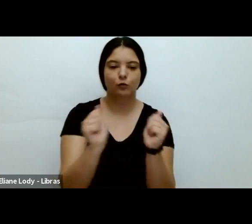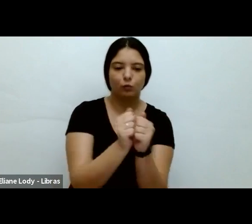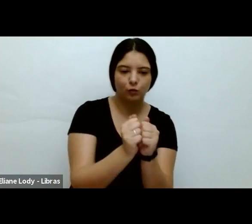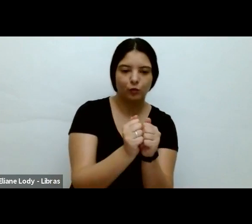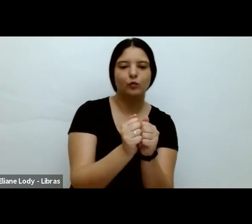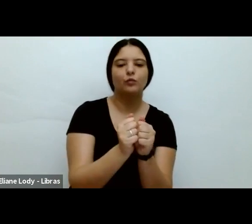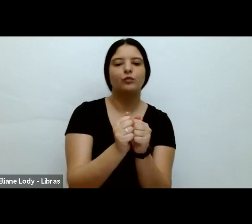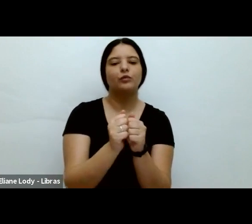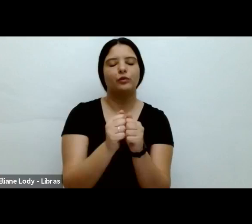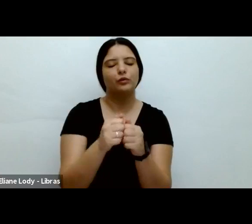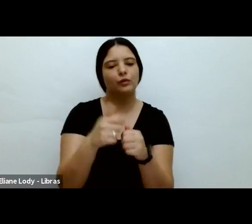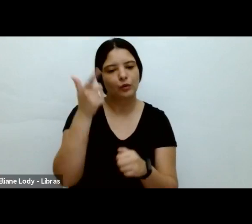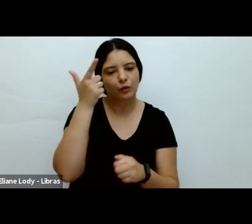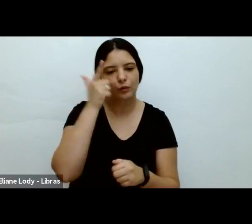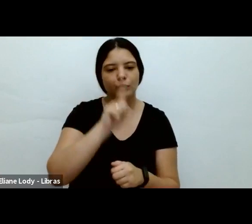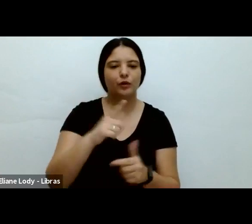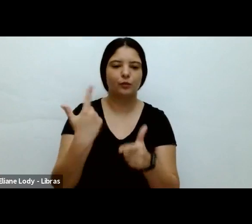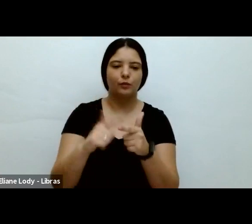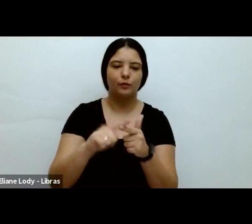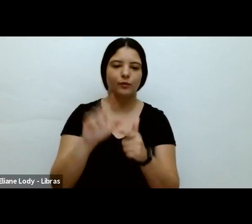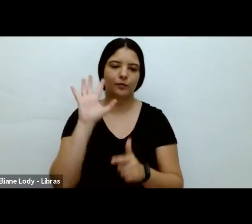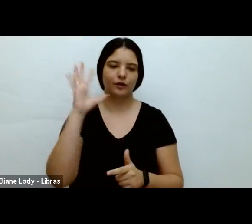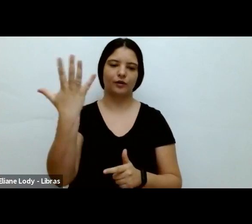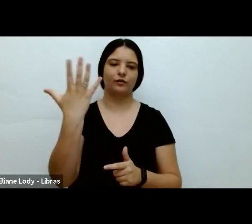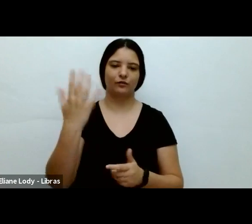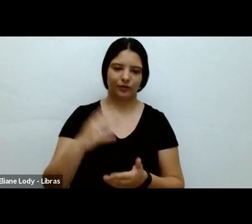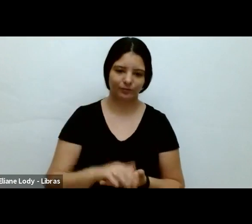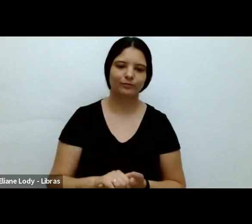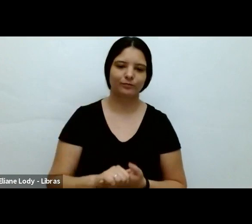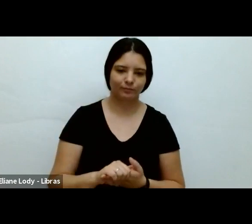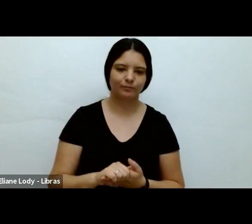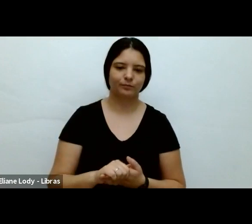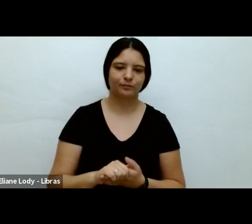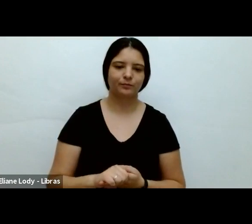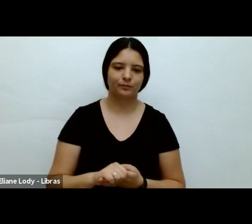able to produce this.